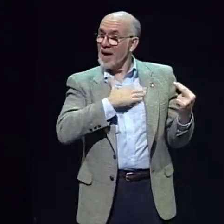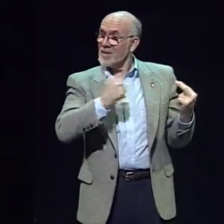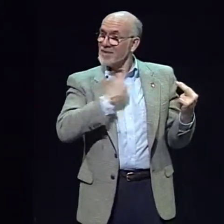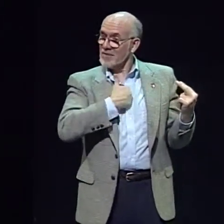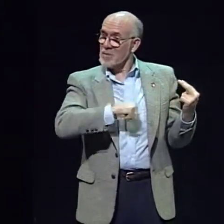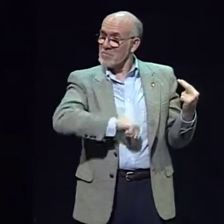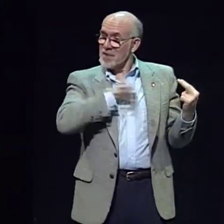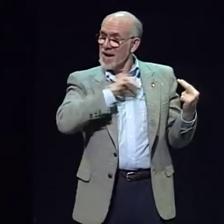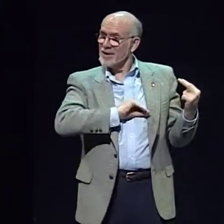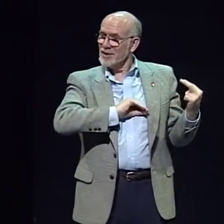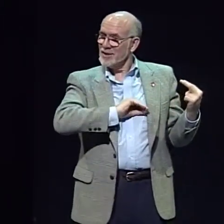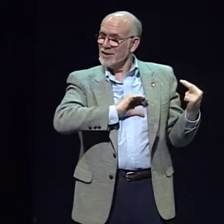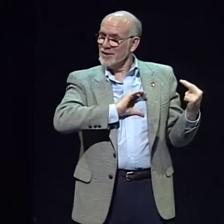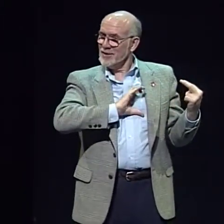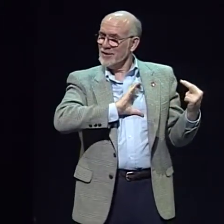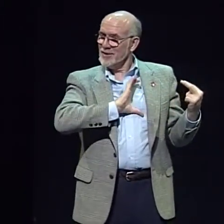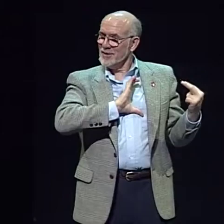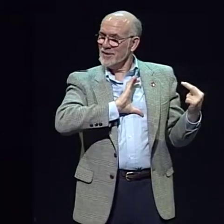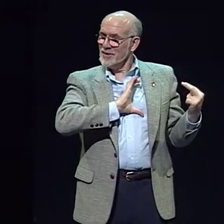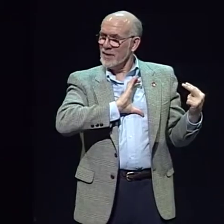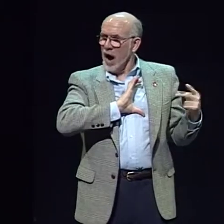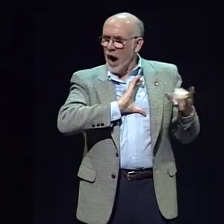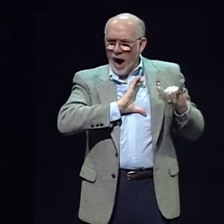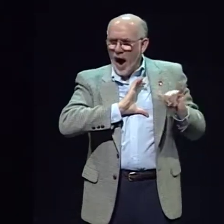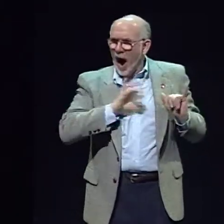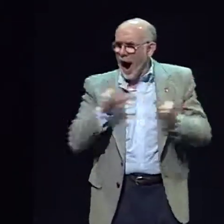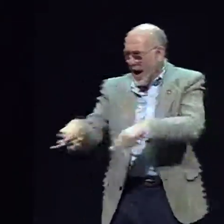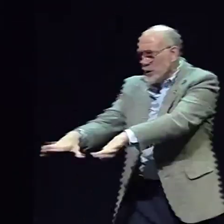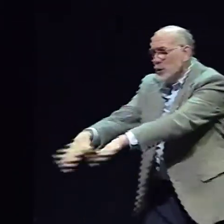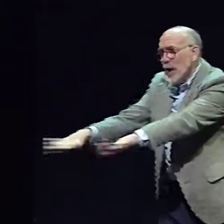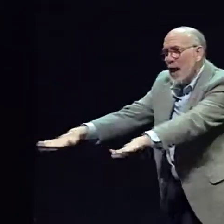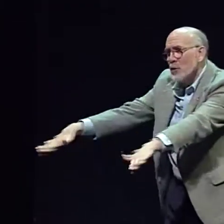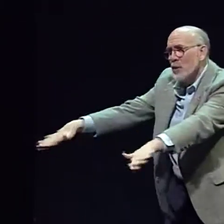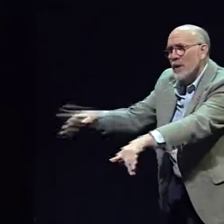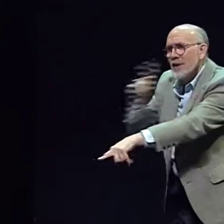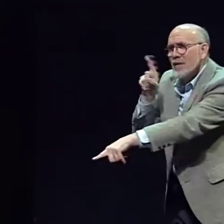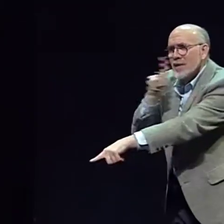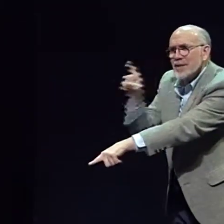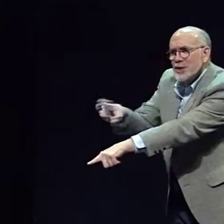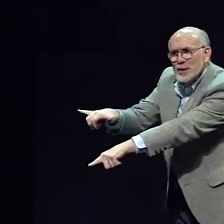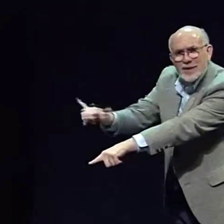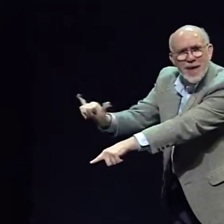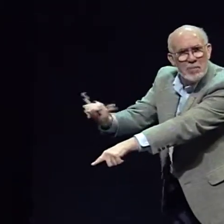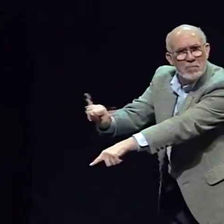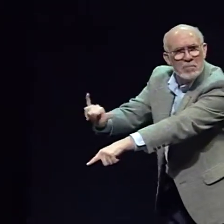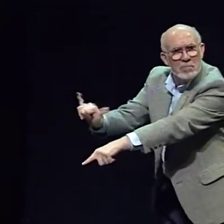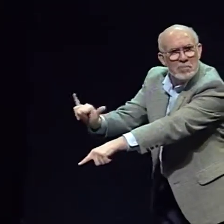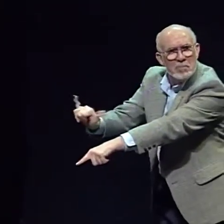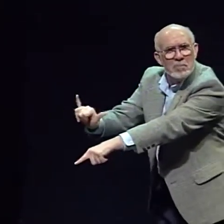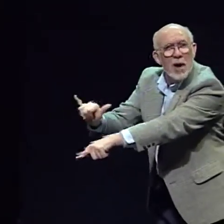AND WHEN I ENGAGE MY INNER CHILD, I BECOME SO PROUD OF MYSELF. THINK ABOUT CHILDREN.